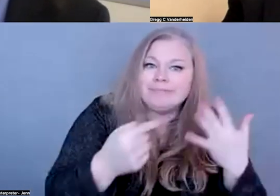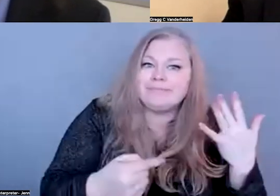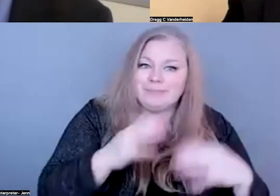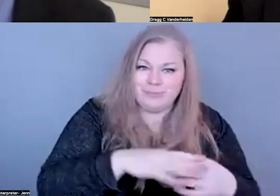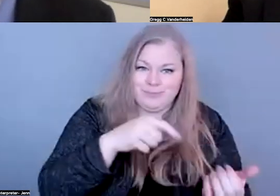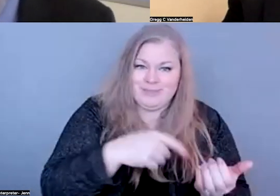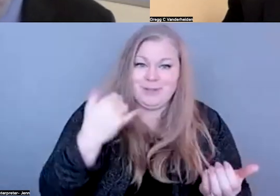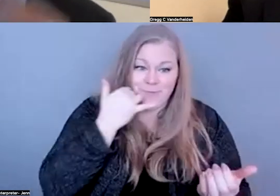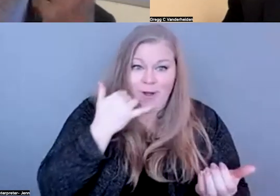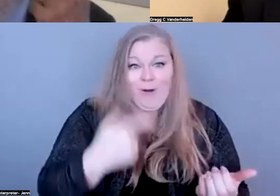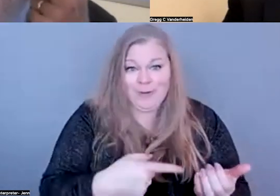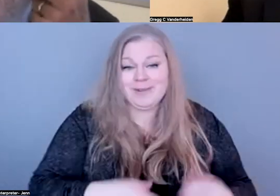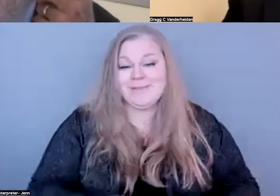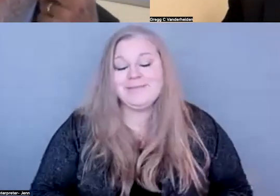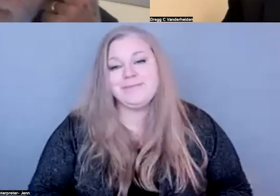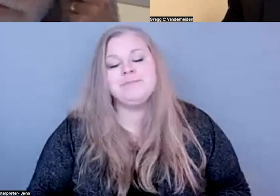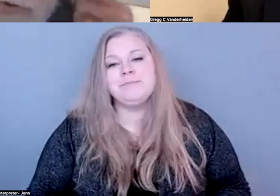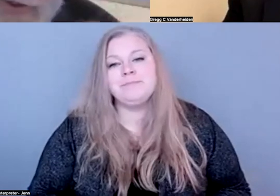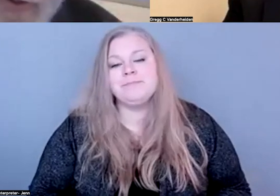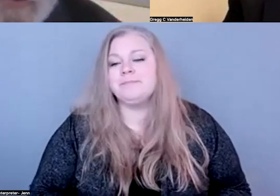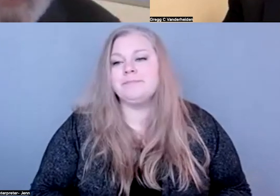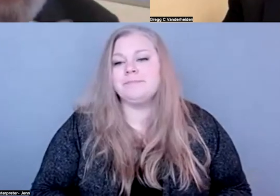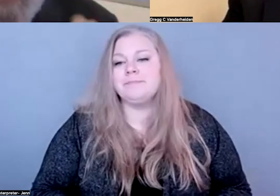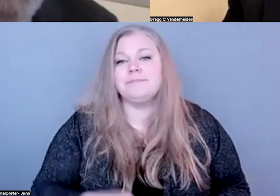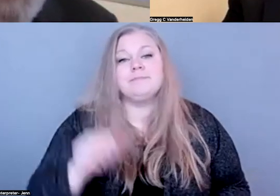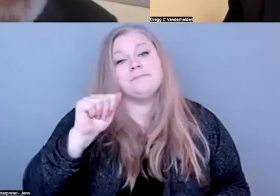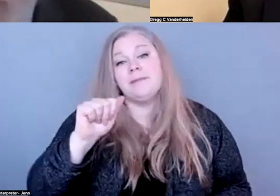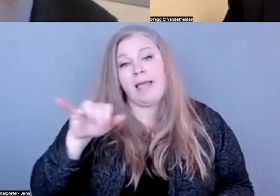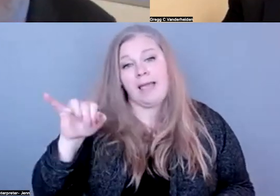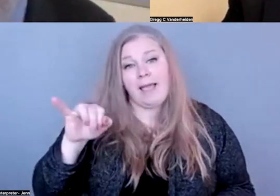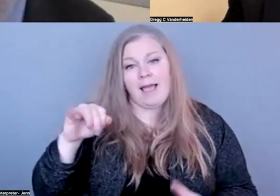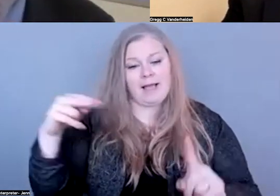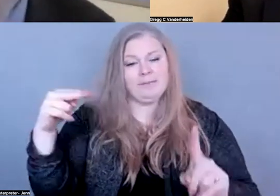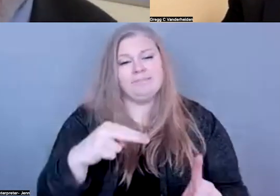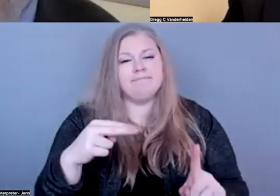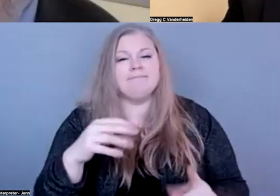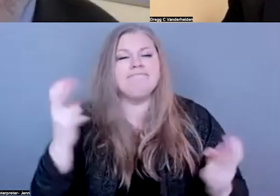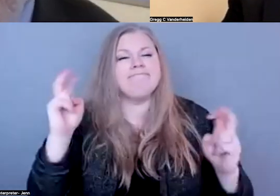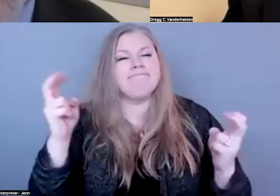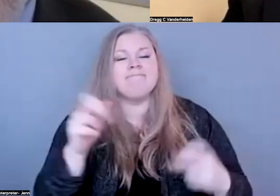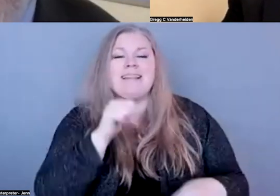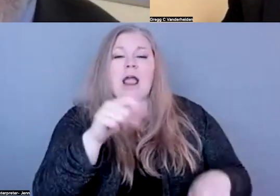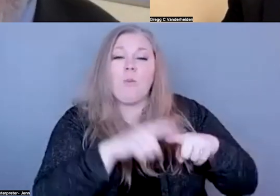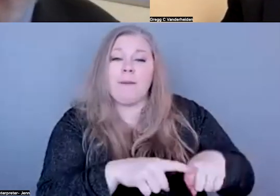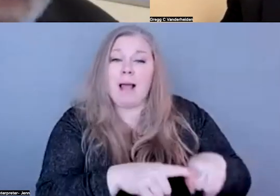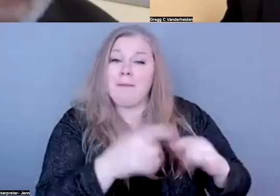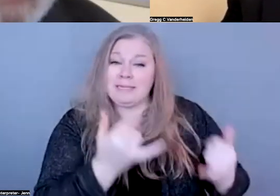It was certainly thought that AI is seen as unreliable today, but 20 years from now, it may be